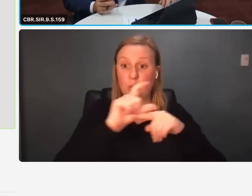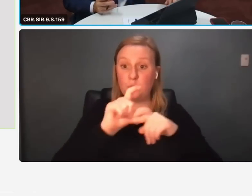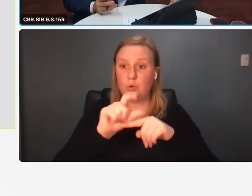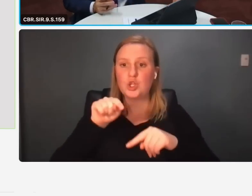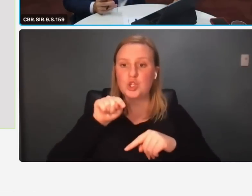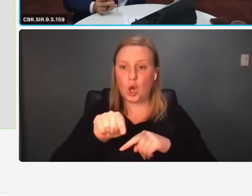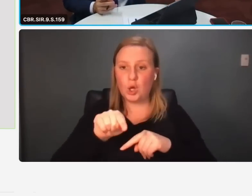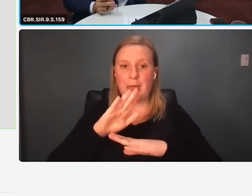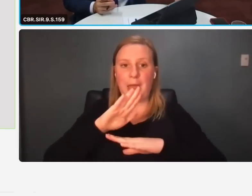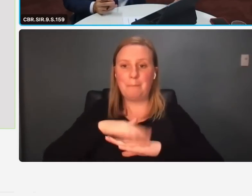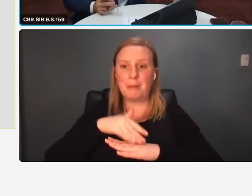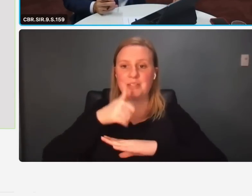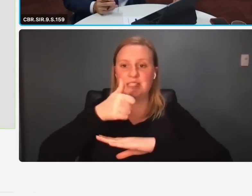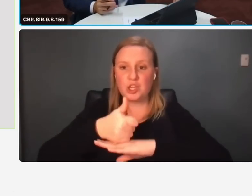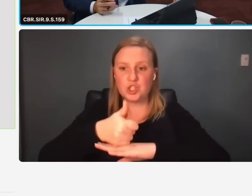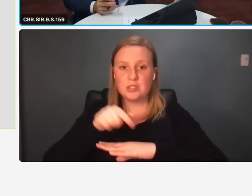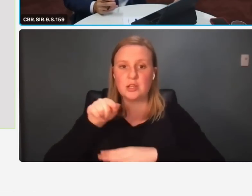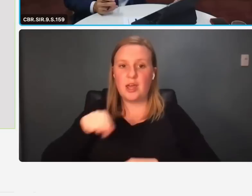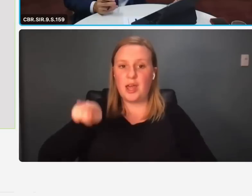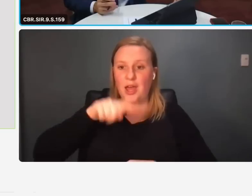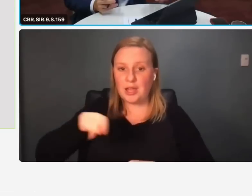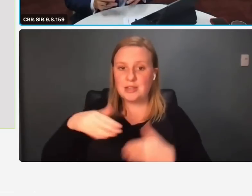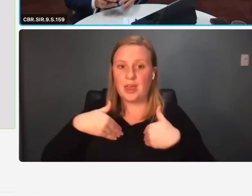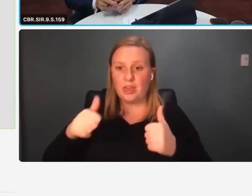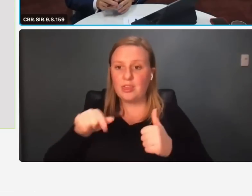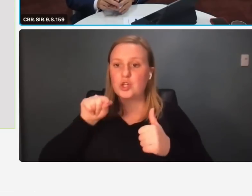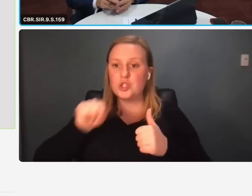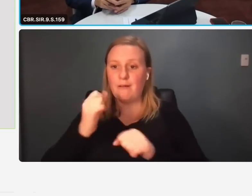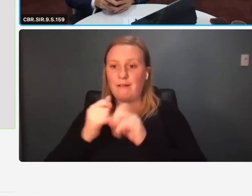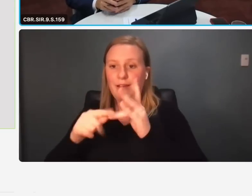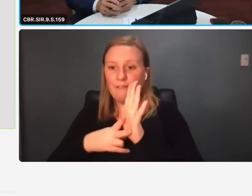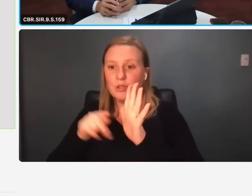And having said all that as I said thank you for your attention. We're very happy.